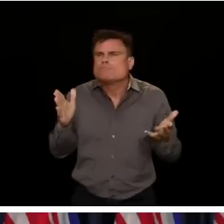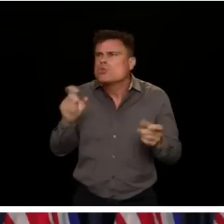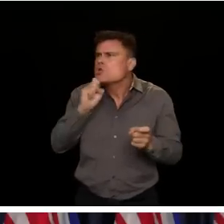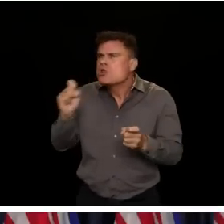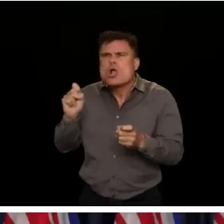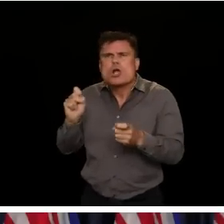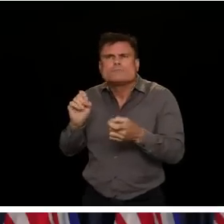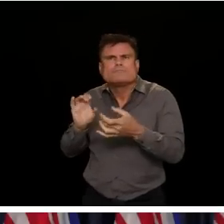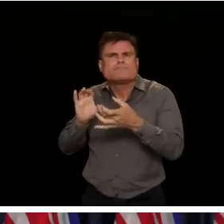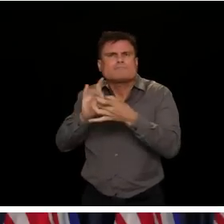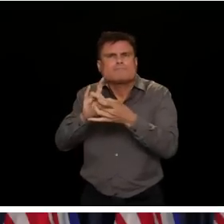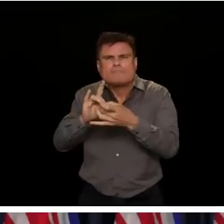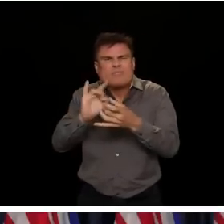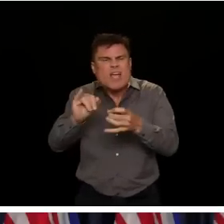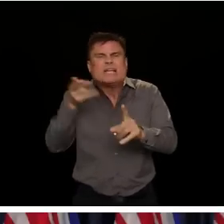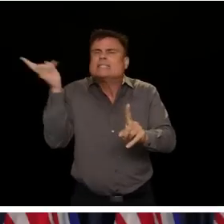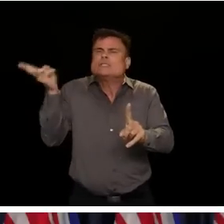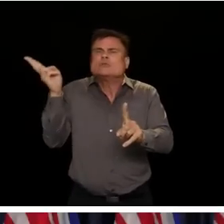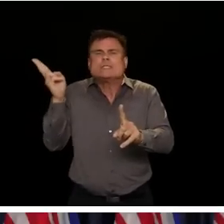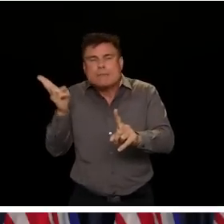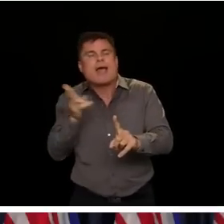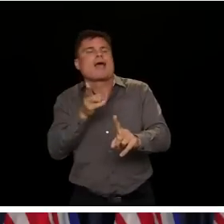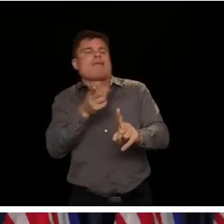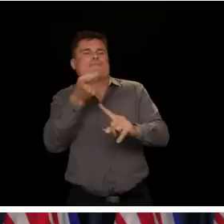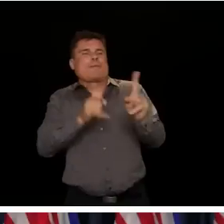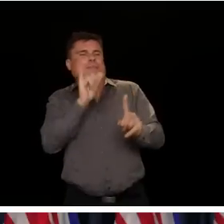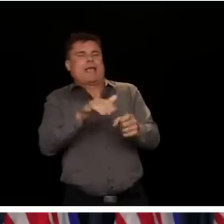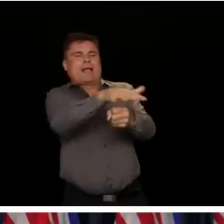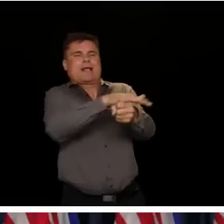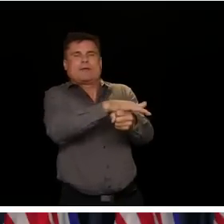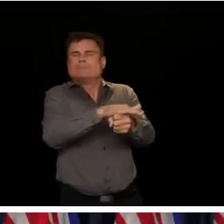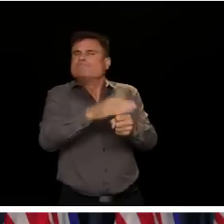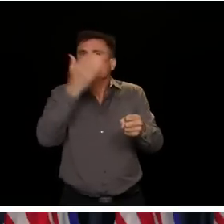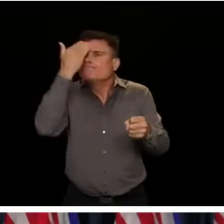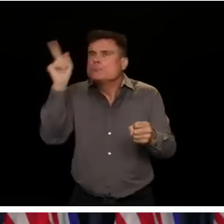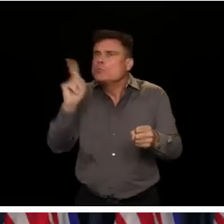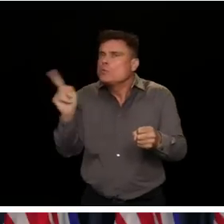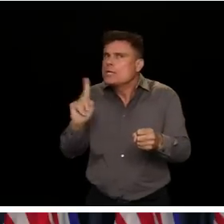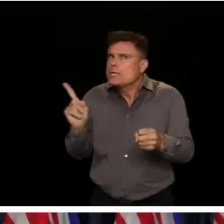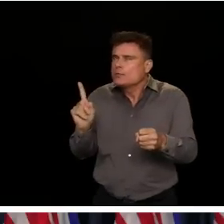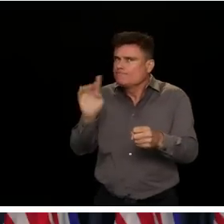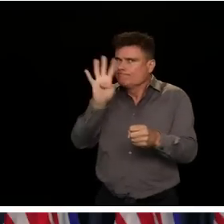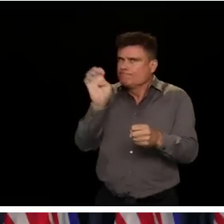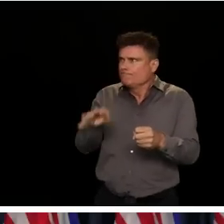transmission came from. You can see during the March period when we had our large number of cases,